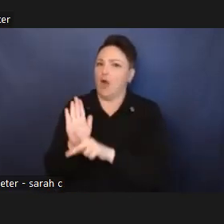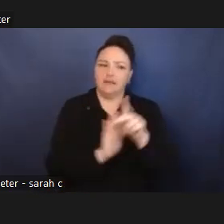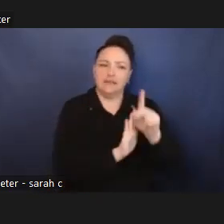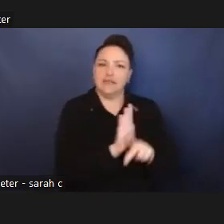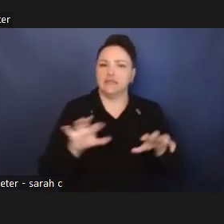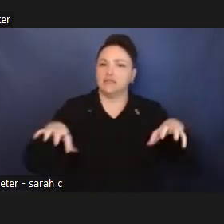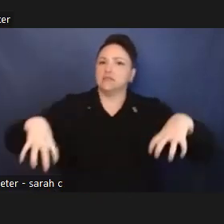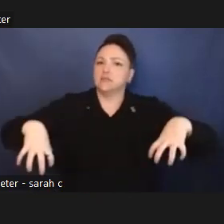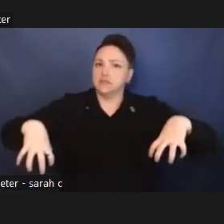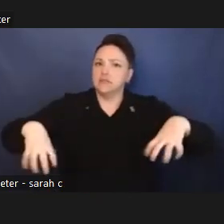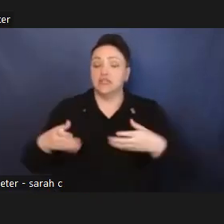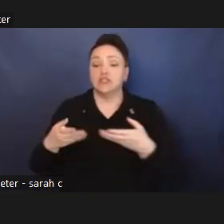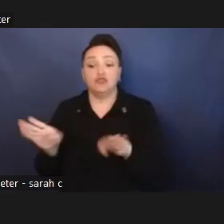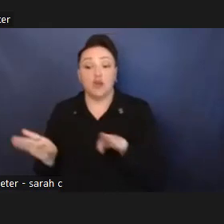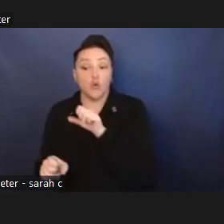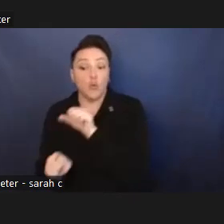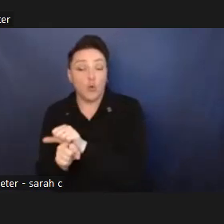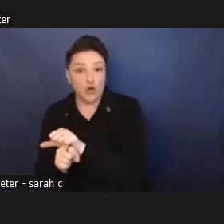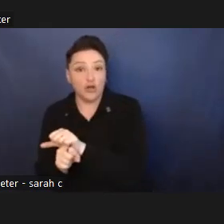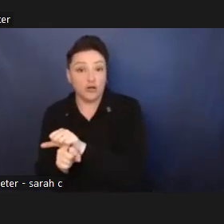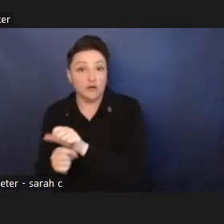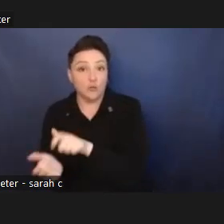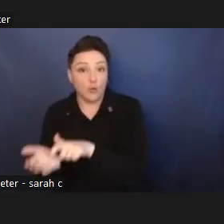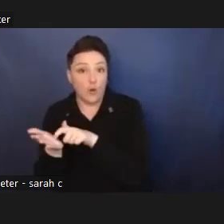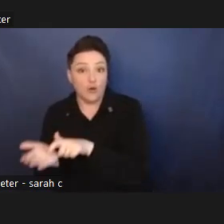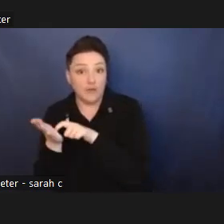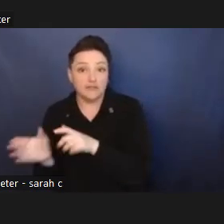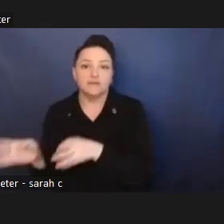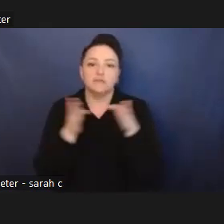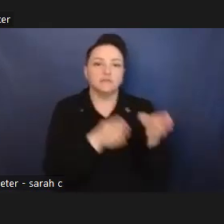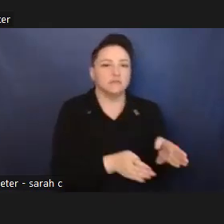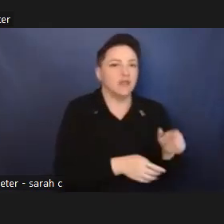work requirements mean that is and what the aba work requirements are.